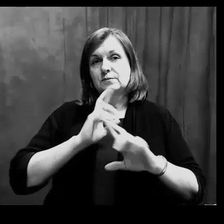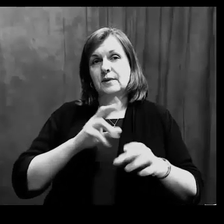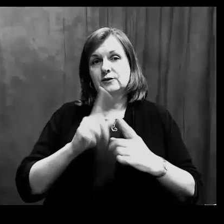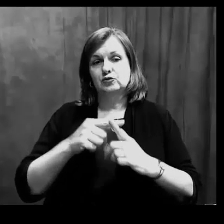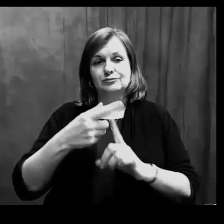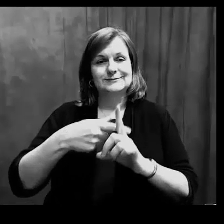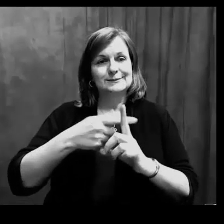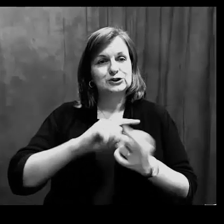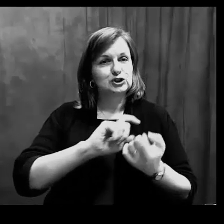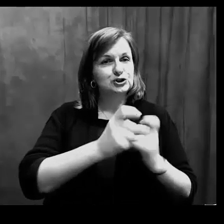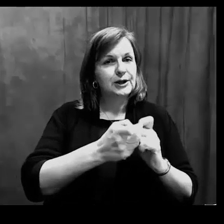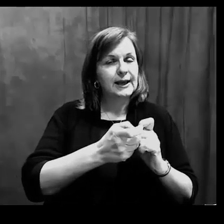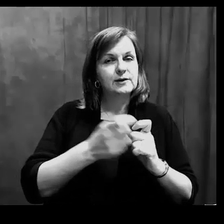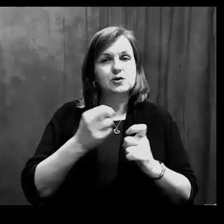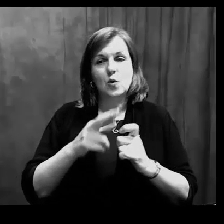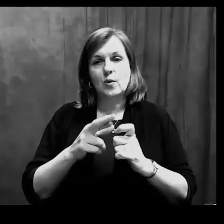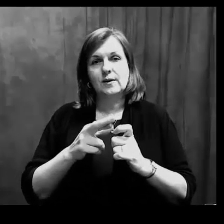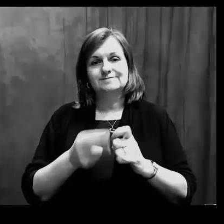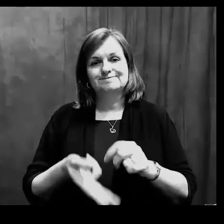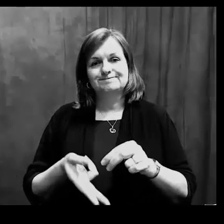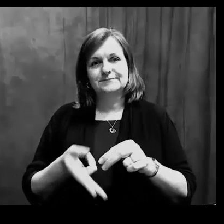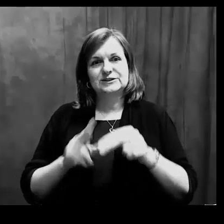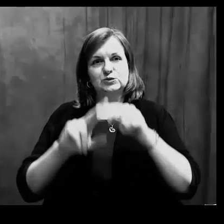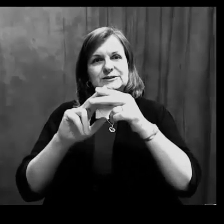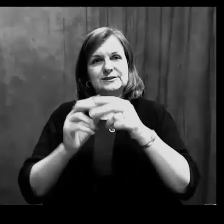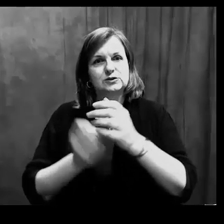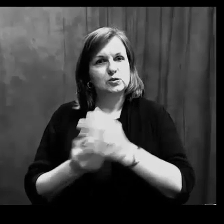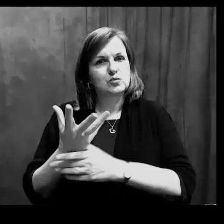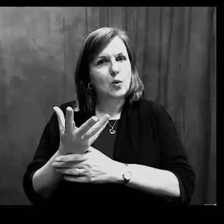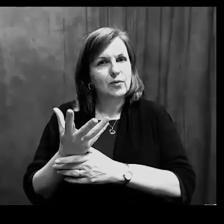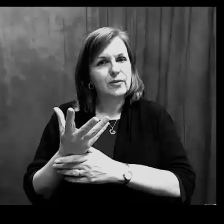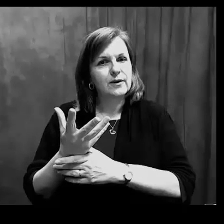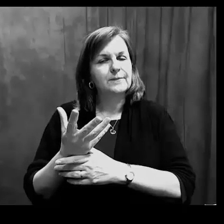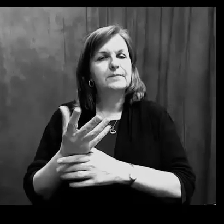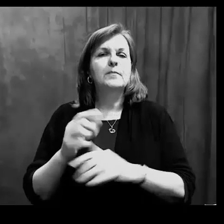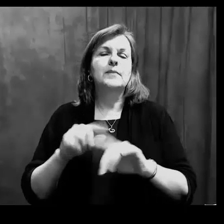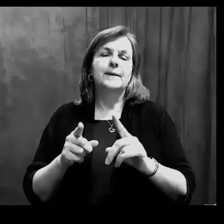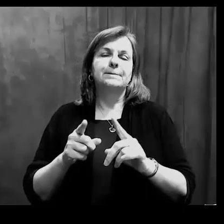changes in temperature and increased growth patterns and so on